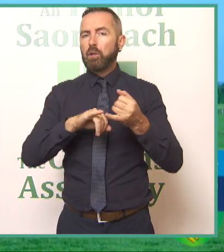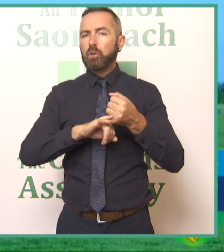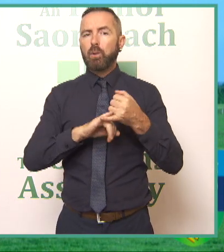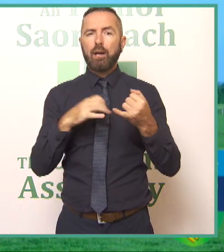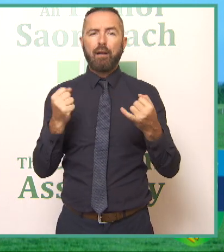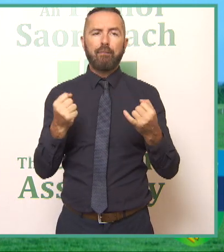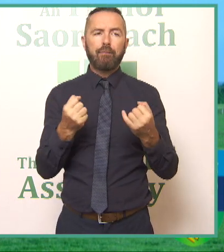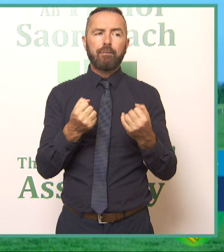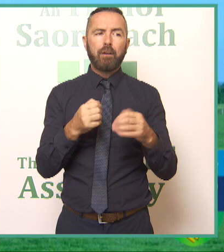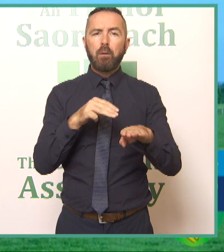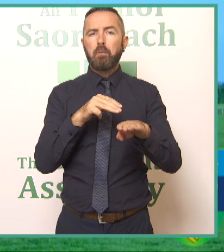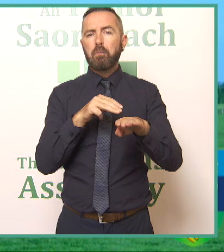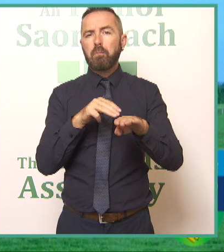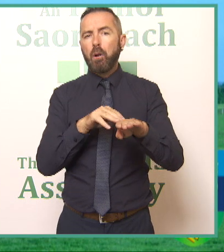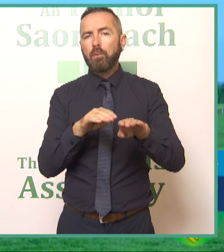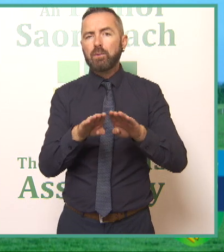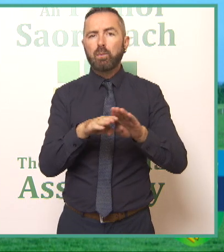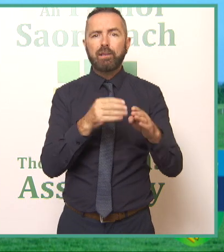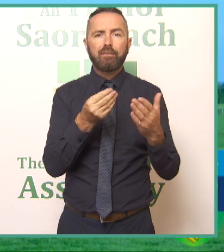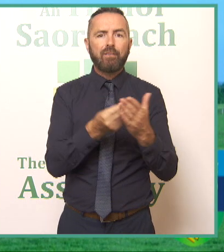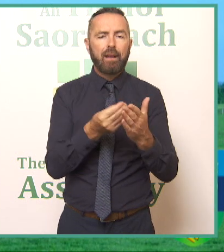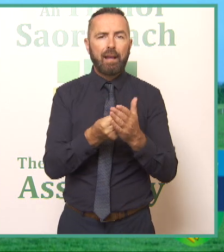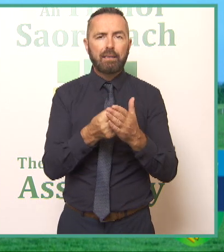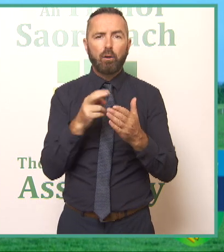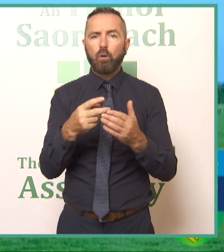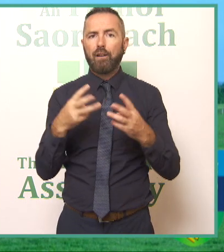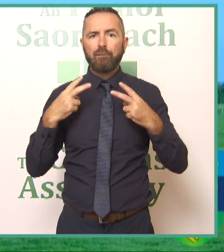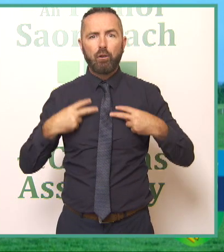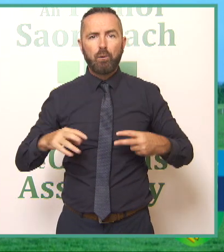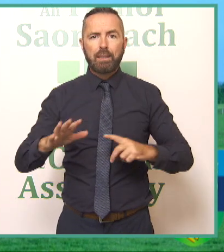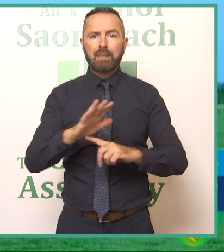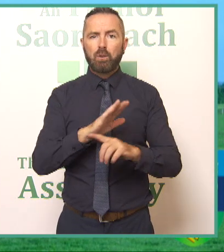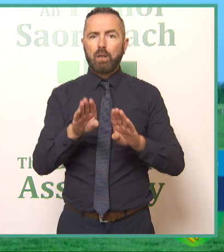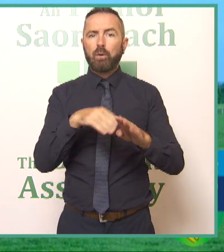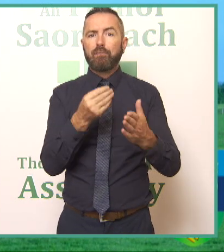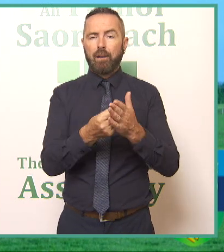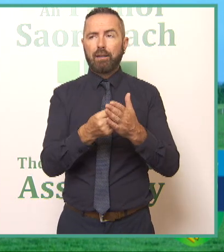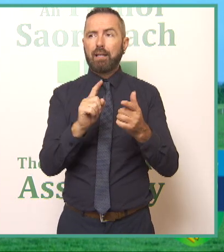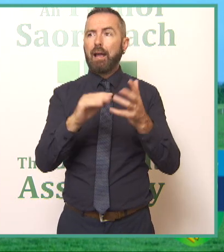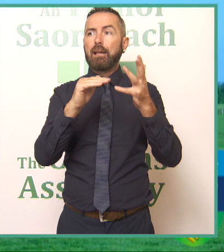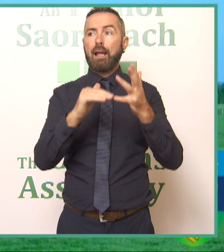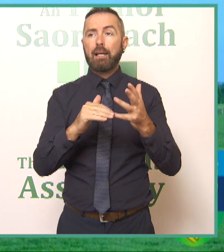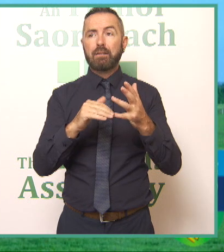know financially very vulnerable situations and then lastly as more of a word of warning if we're